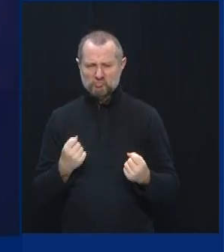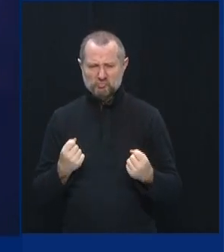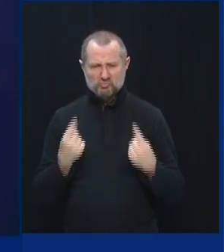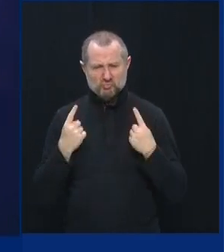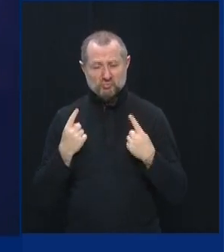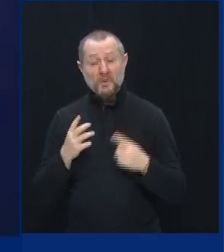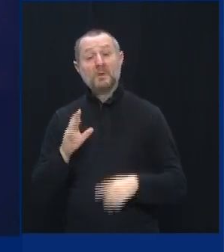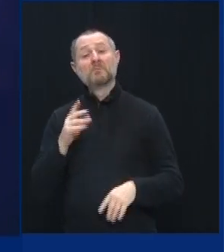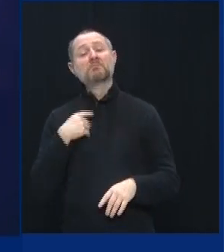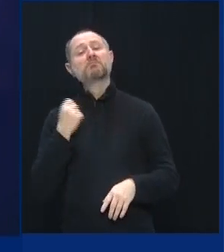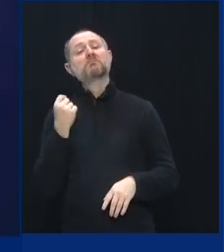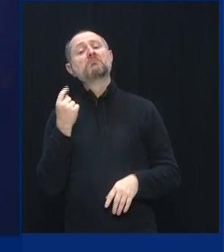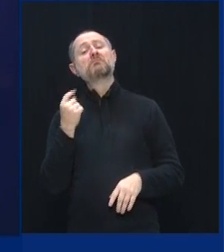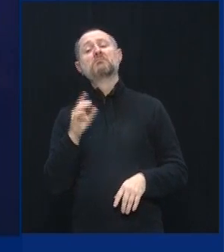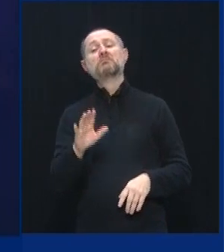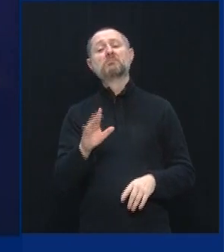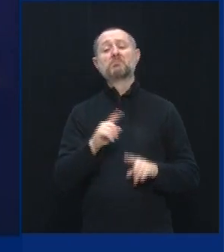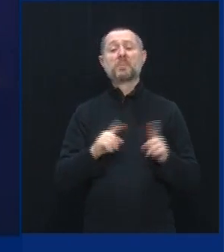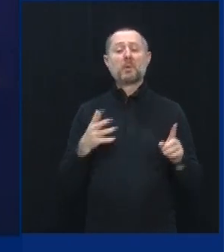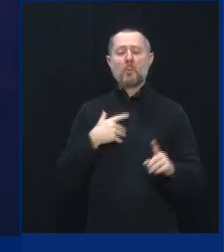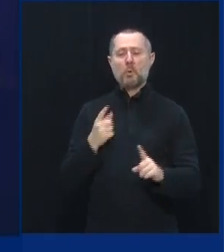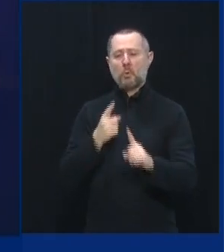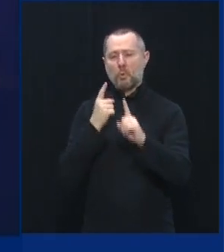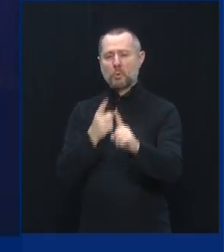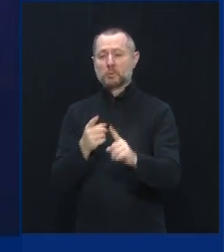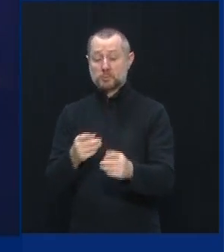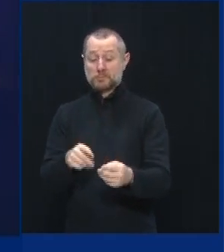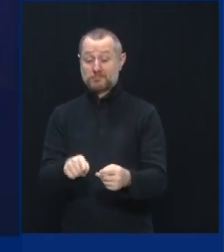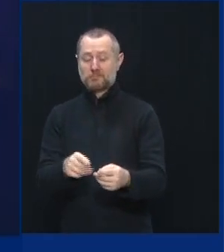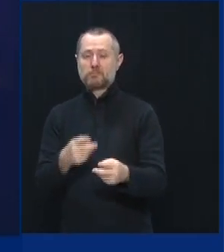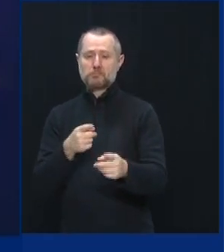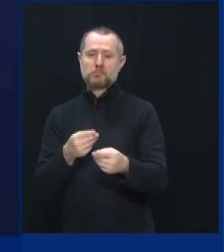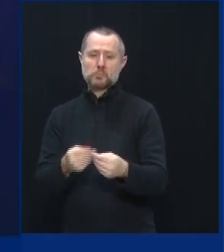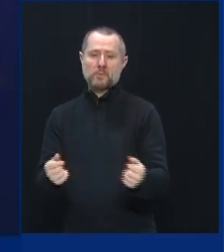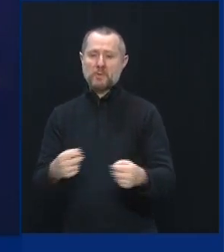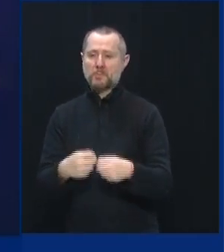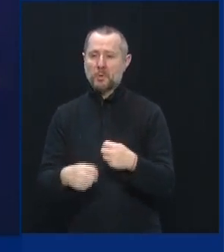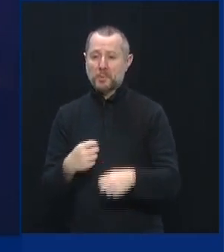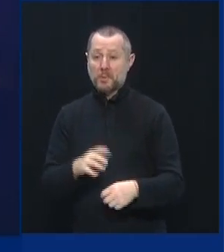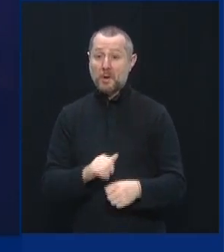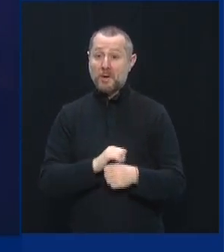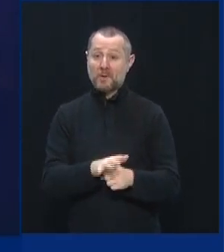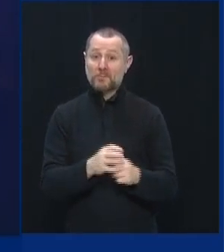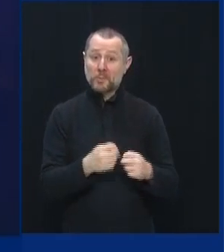NATIONWIDE. I UNDERSTAND THAT. BUT WE'RE IN THE PROBLEM SOLVING